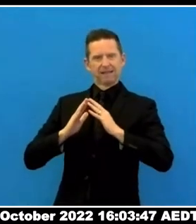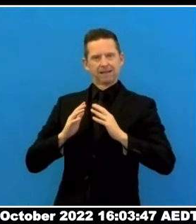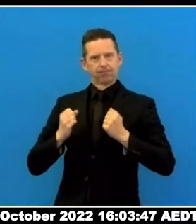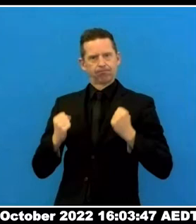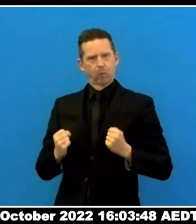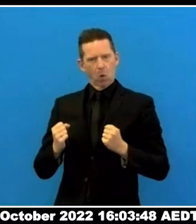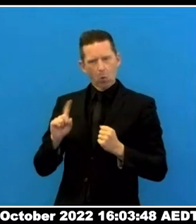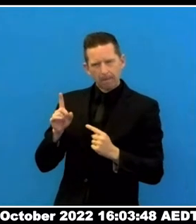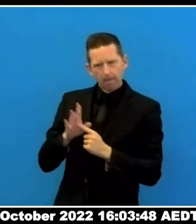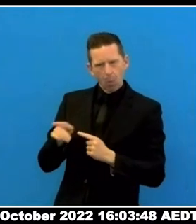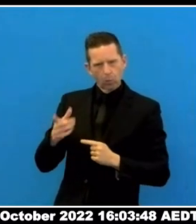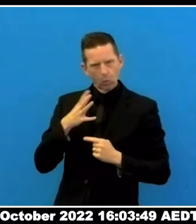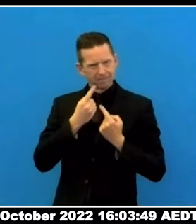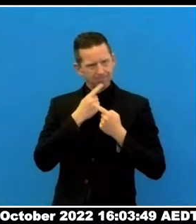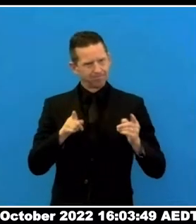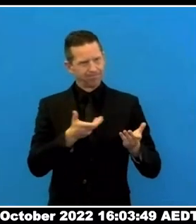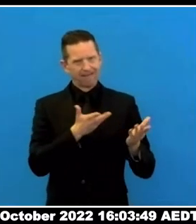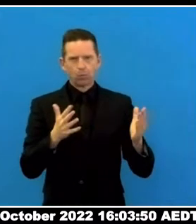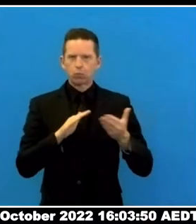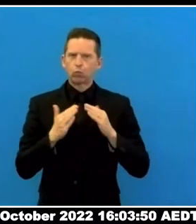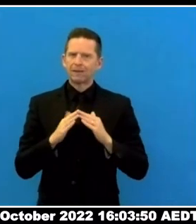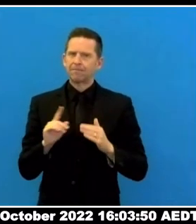To be honest, the main issue with my community